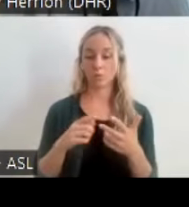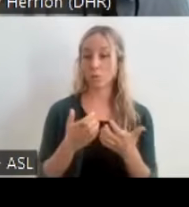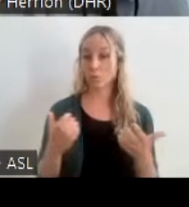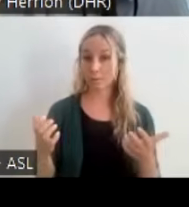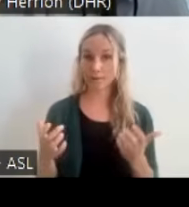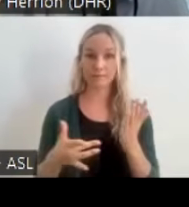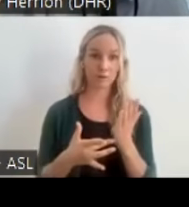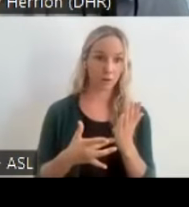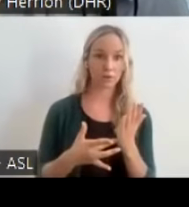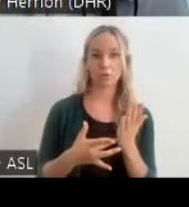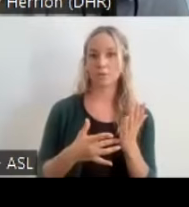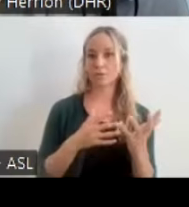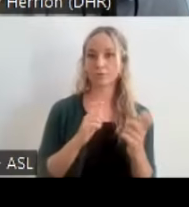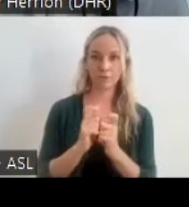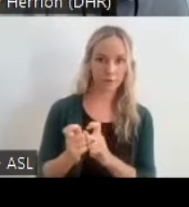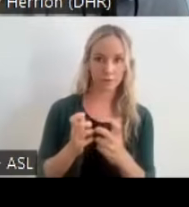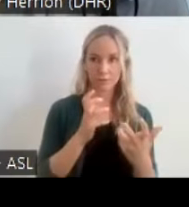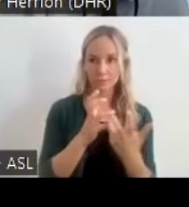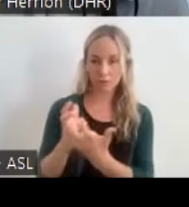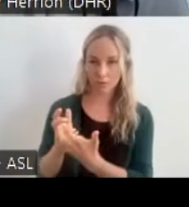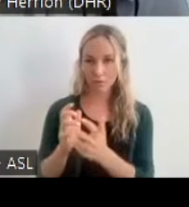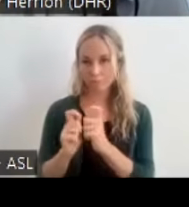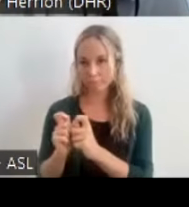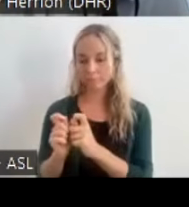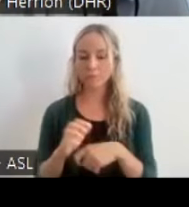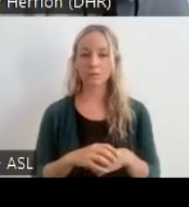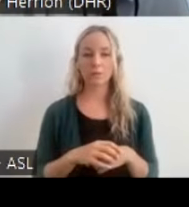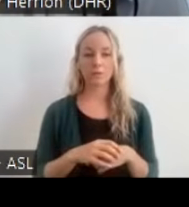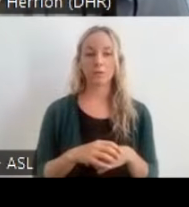that assists people with disabilities to communicate